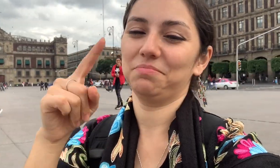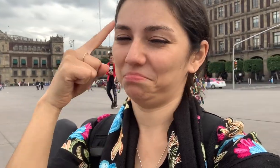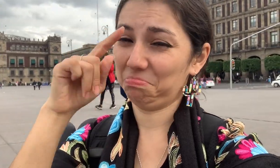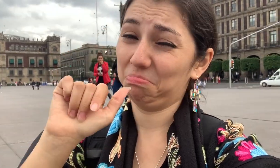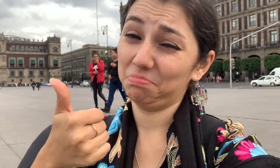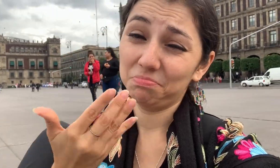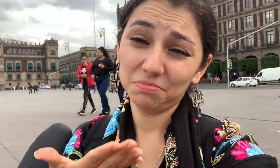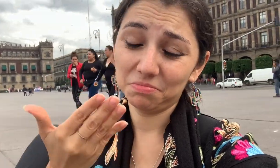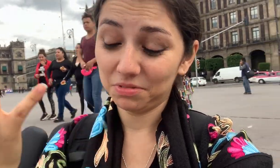I think that maybe changed?